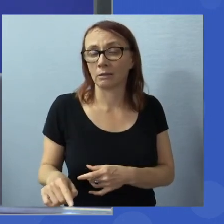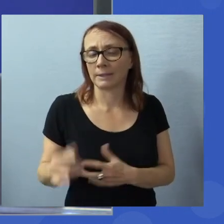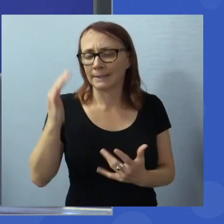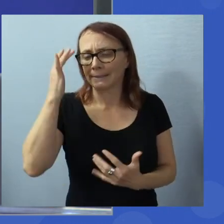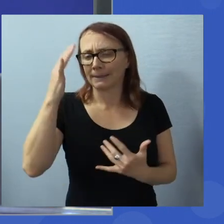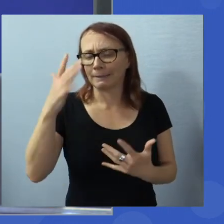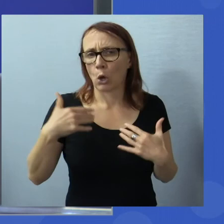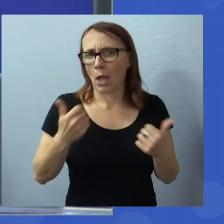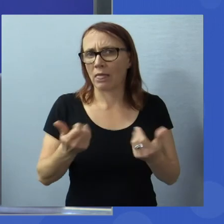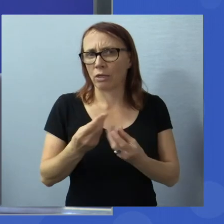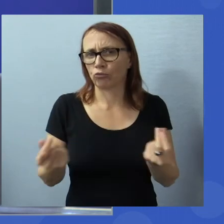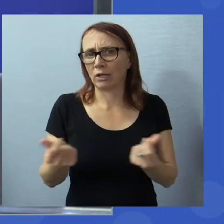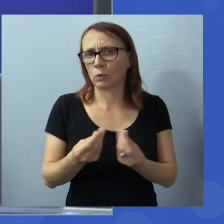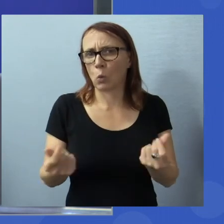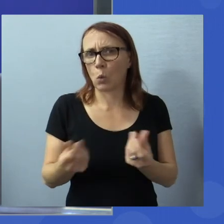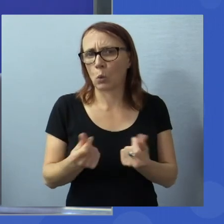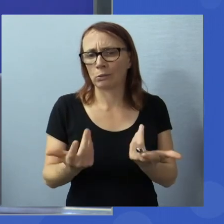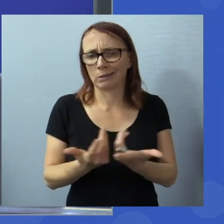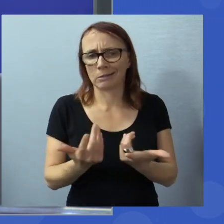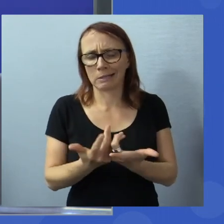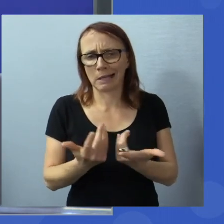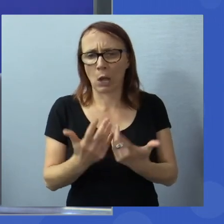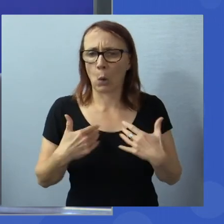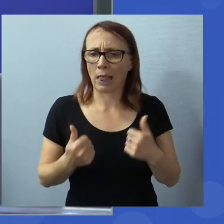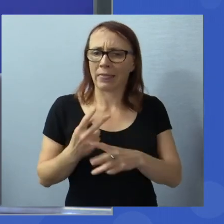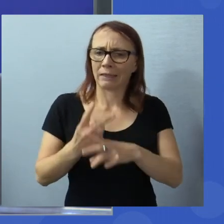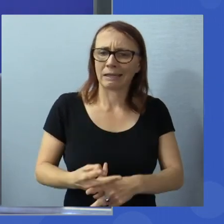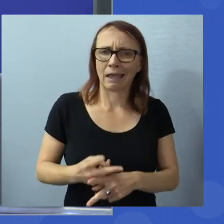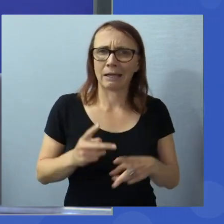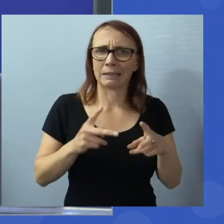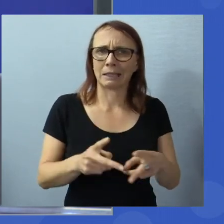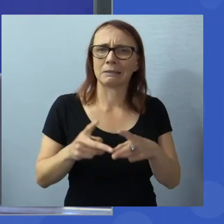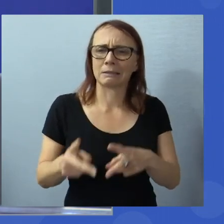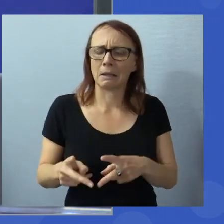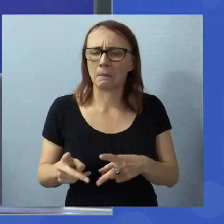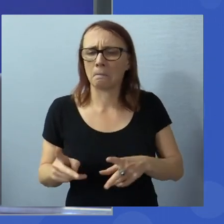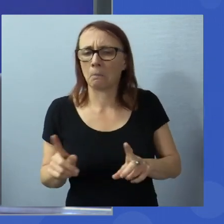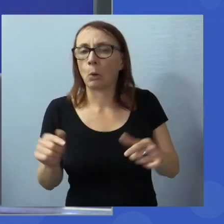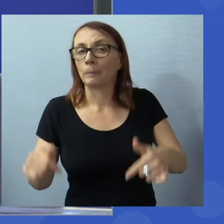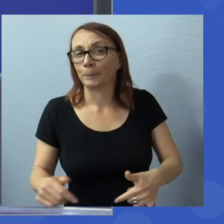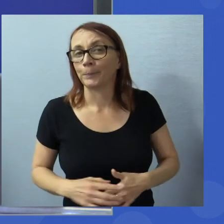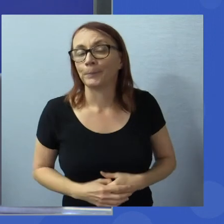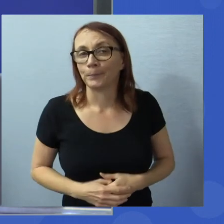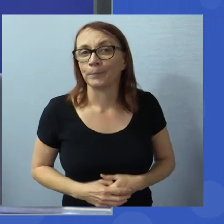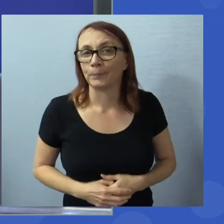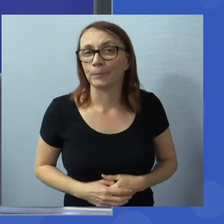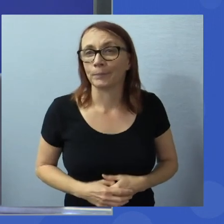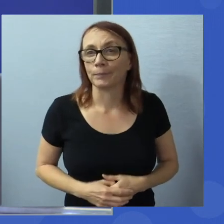resources and how people are involved in the health care system that you might want to explore as well now there's probably more things we can add to that